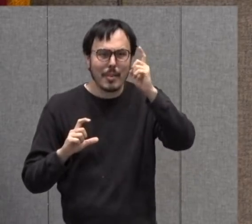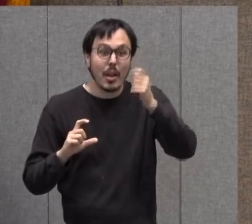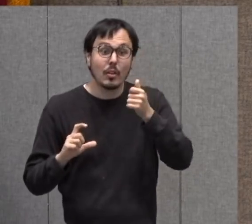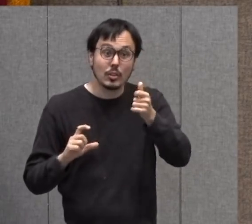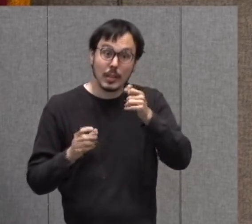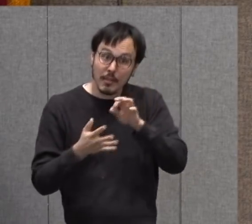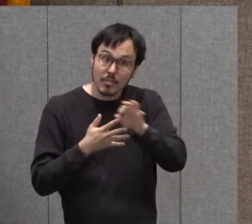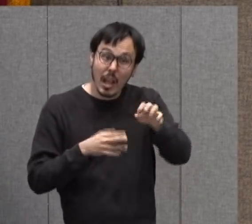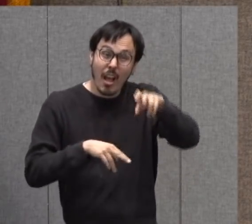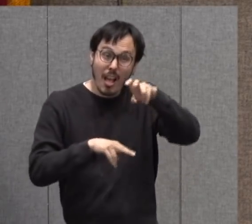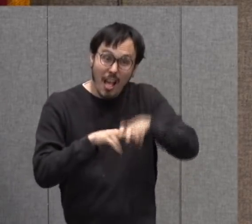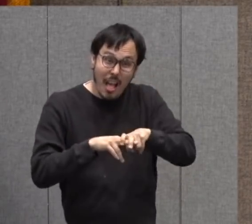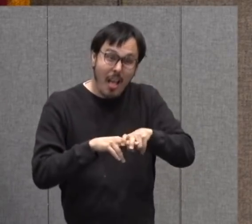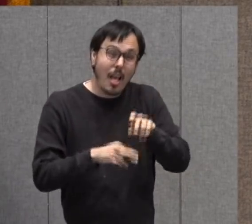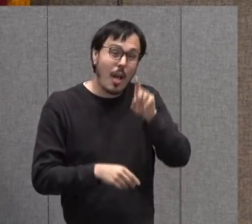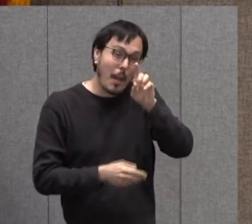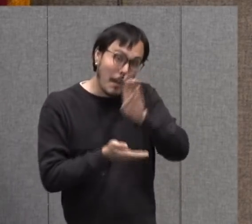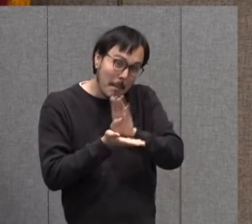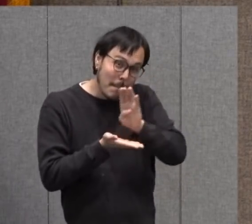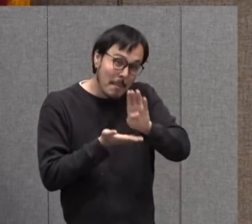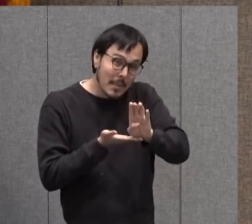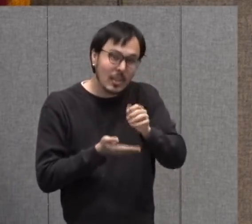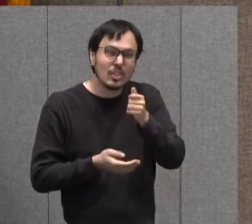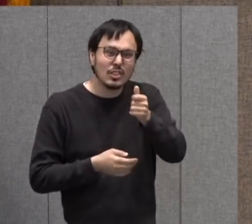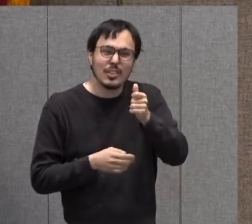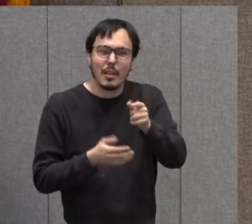you would be counting for 95 years.